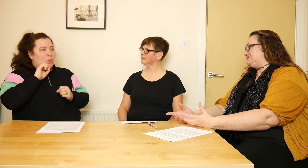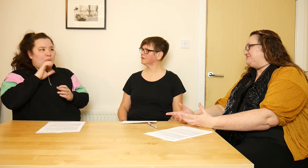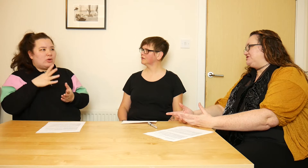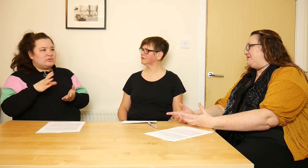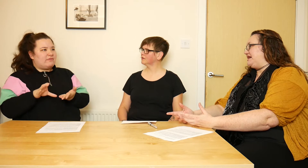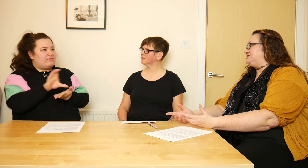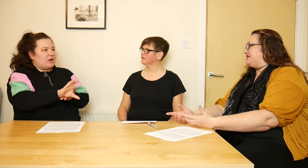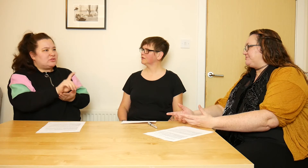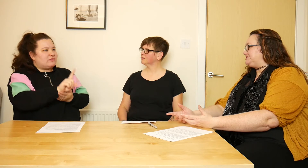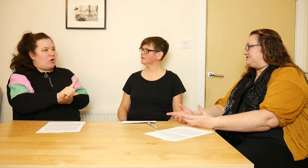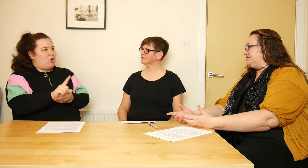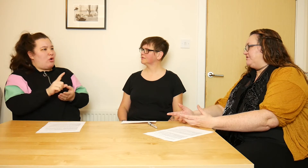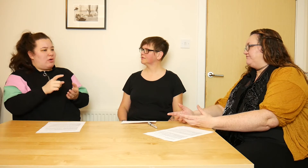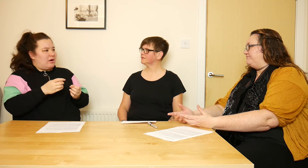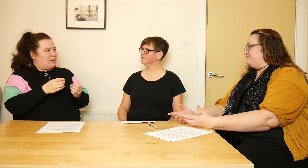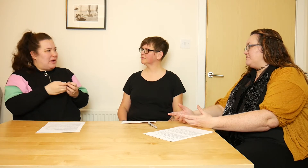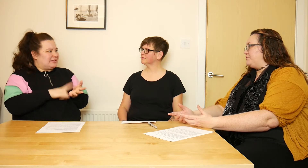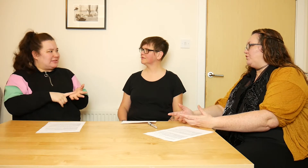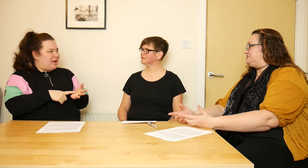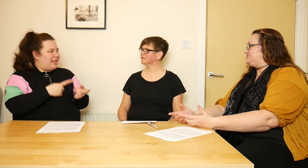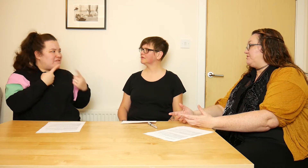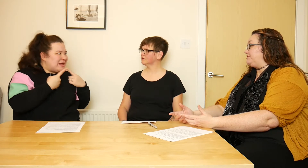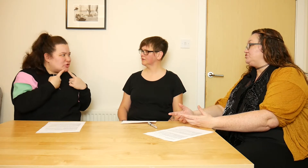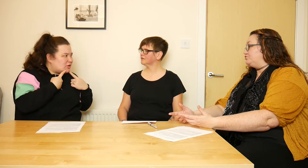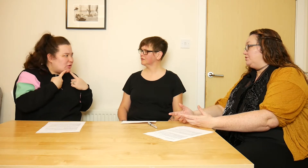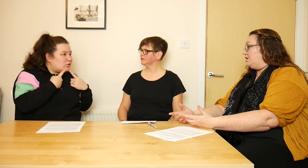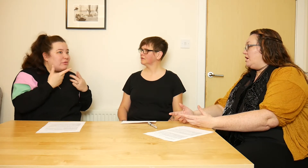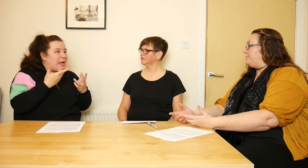sometimes you may get an interpreter employed to work with a show,